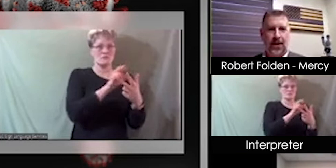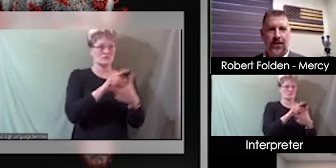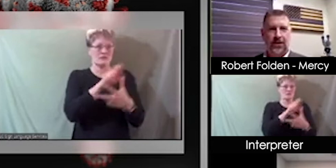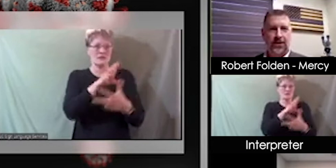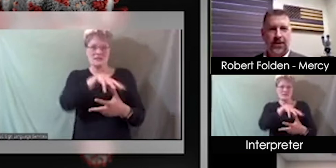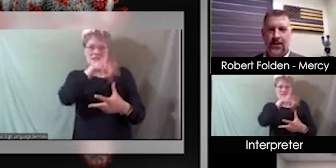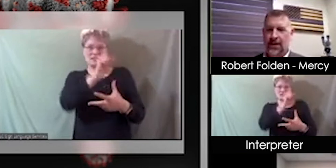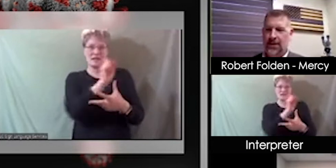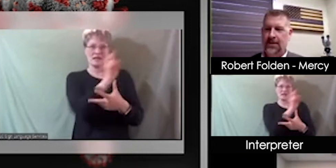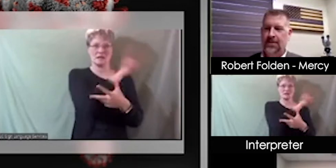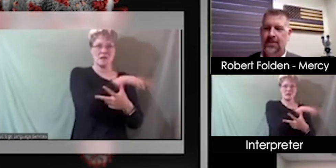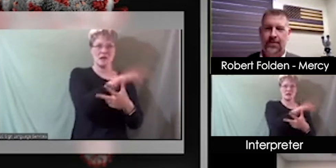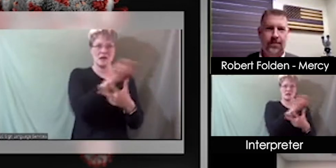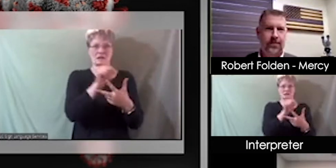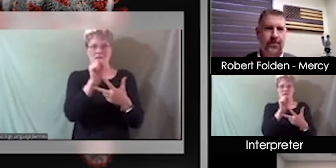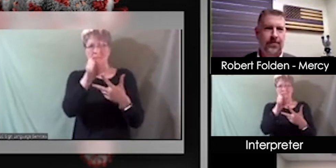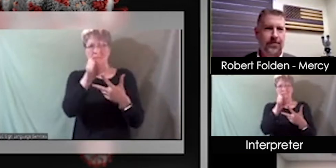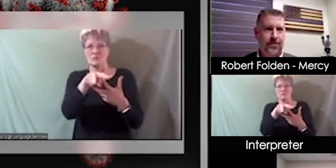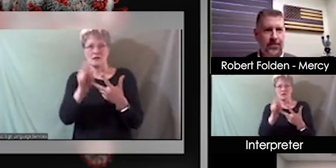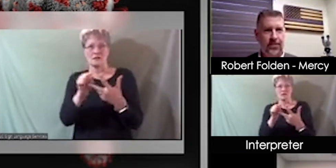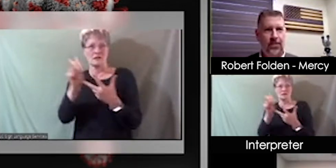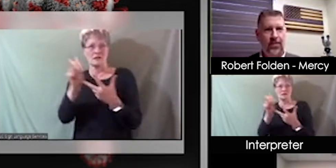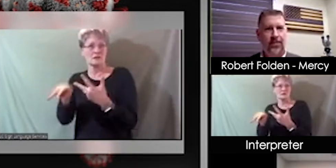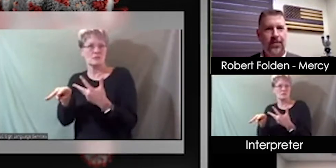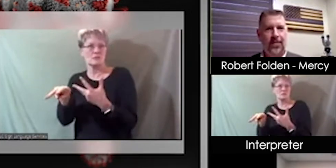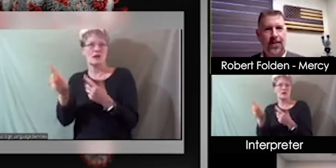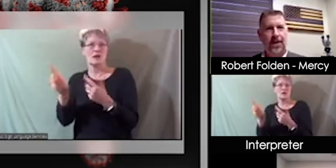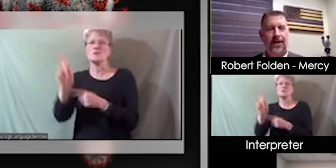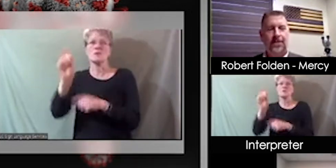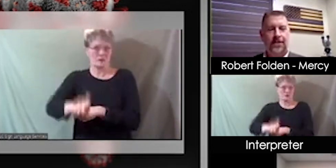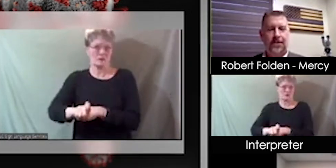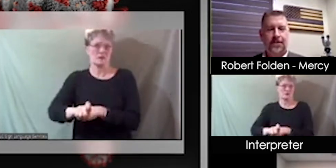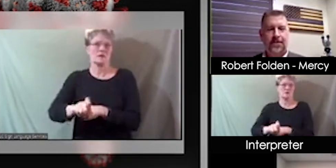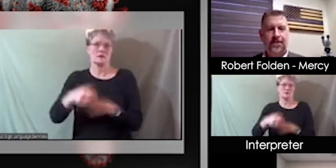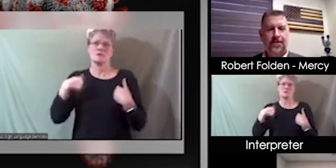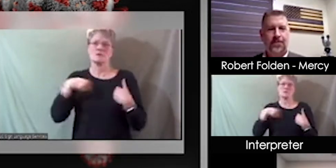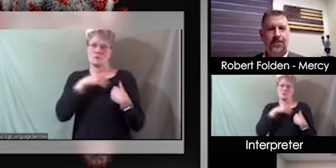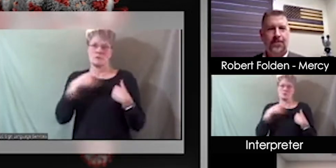technologies. Yeah, I'll just echo that we have a significant amount of